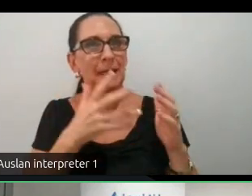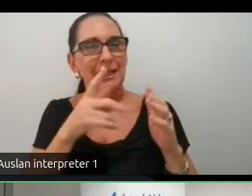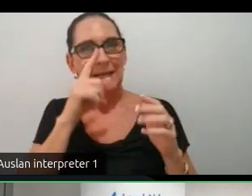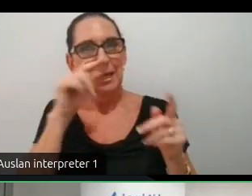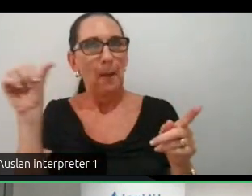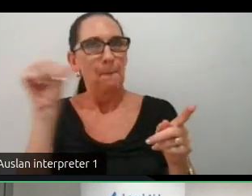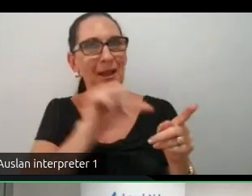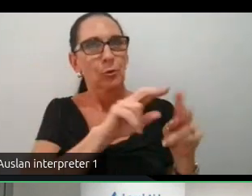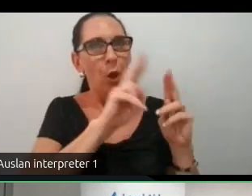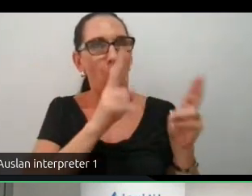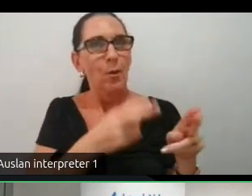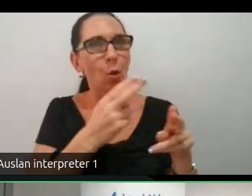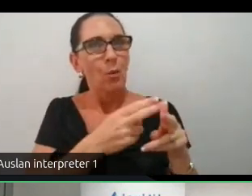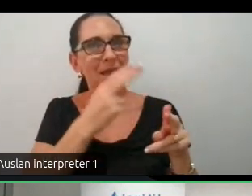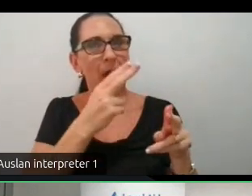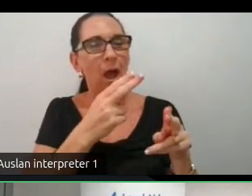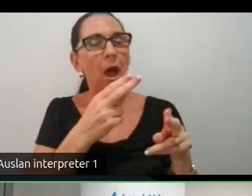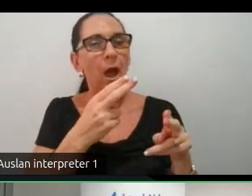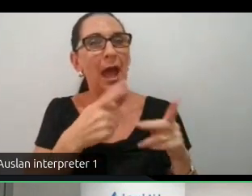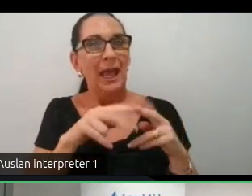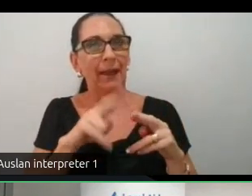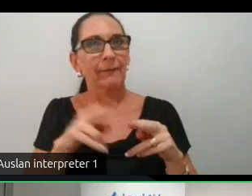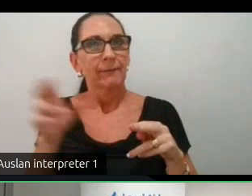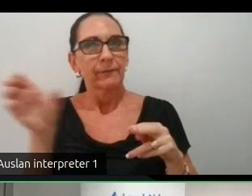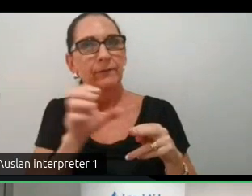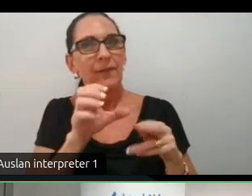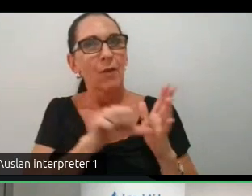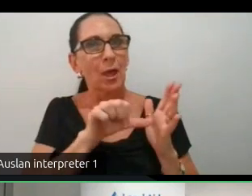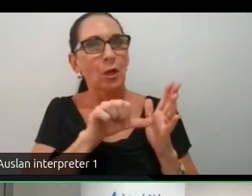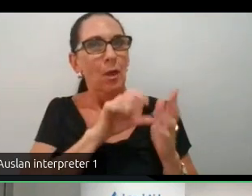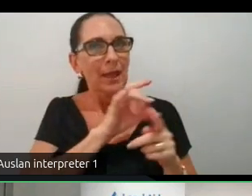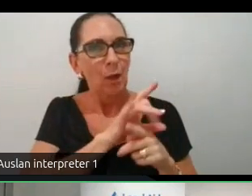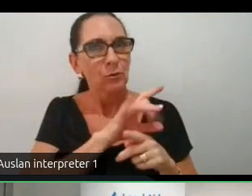back into their homes quicker is so much more increased when they have a financial counselor,